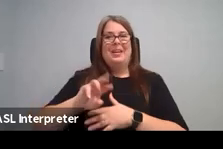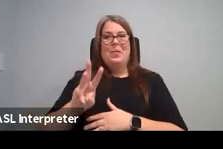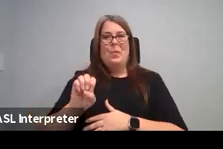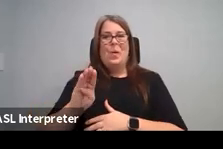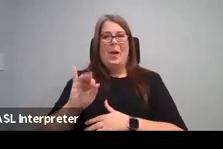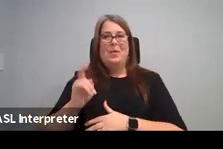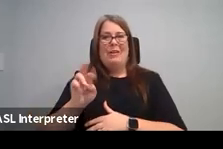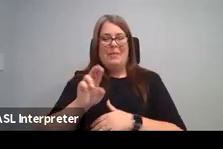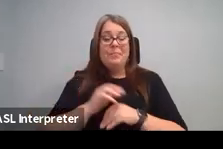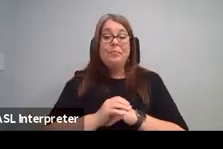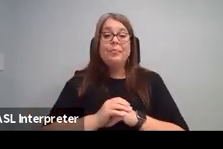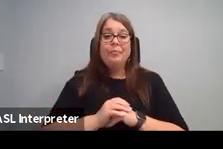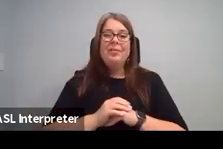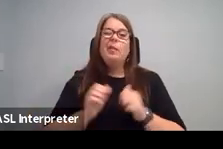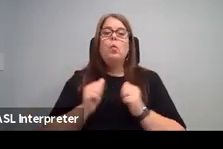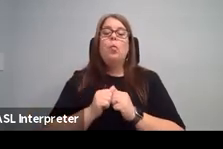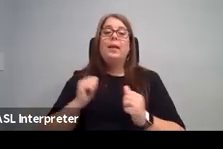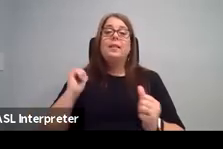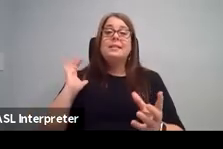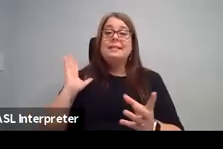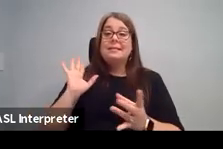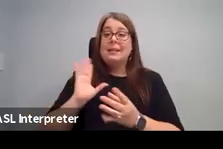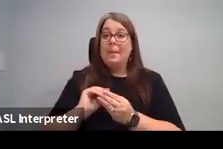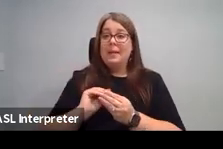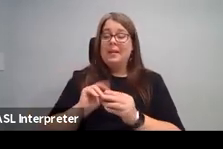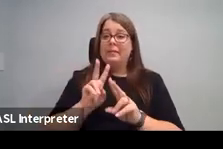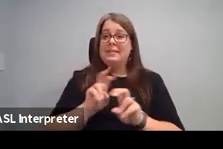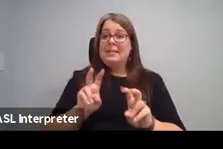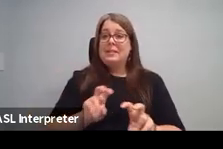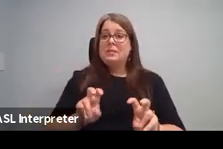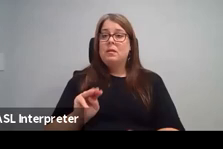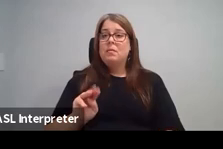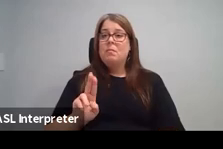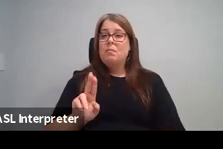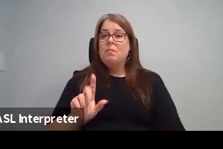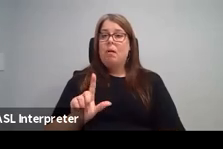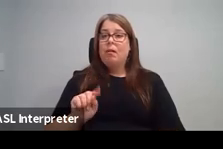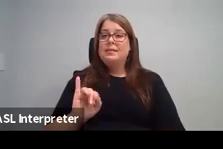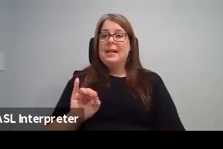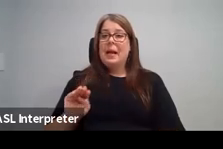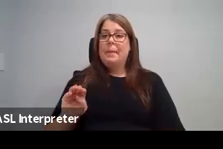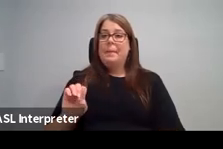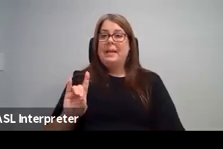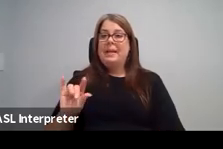Jewyl Alderson Clarke, SDCOE: When you're getting into summative assessment, things like multimedia projects are great. I know at our goal.